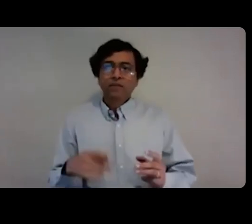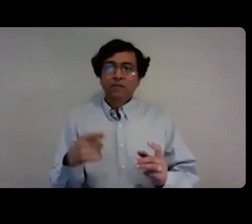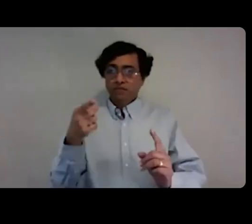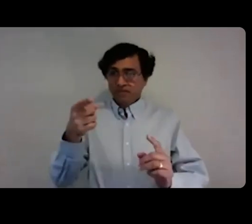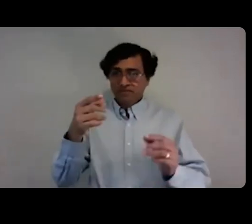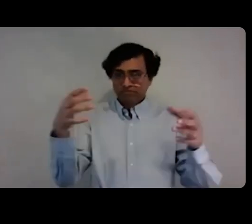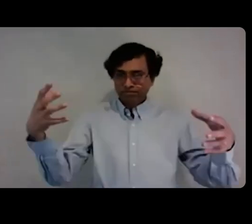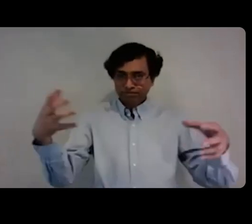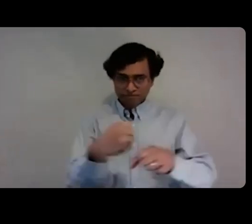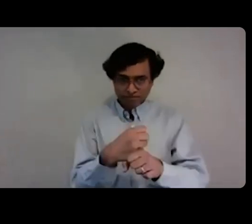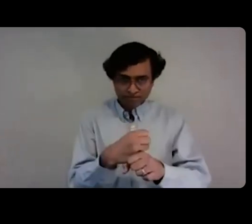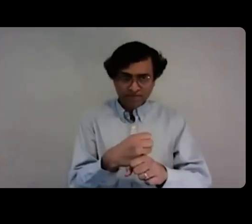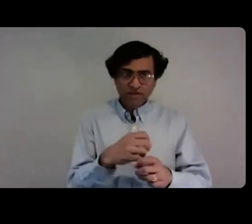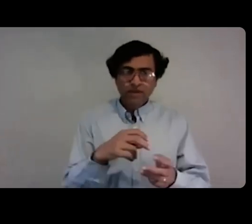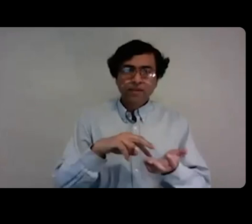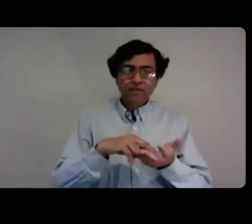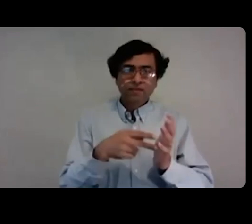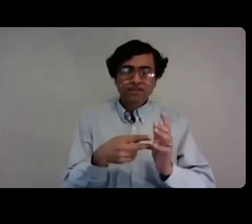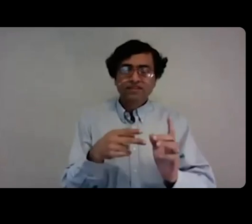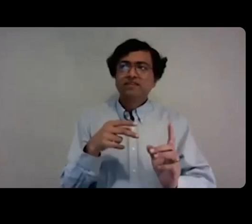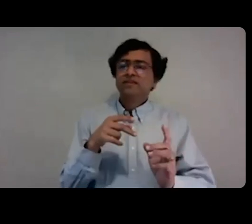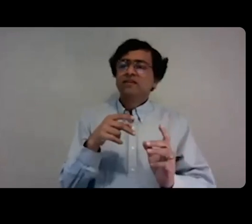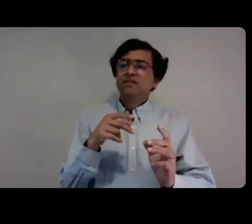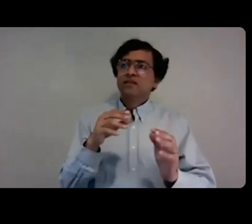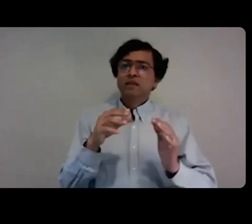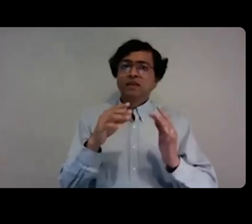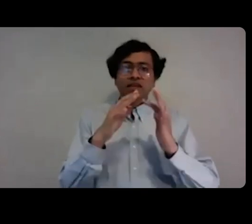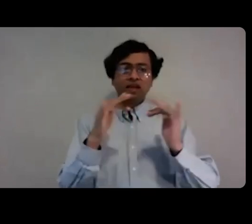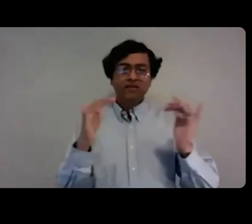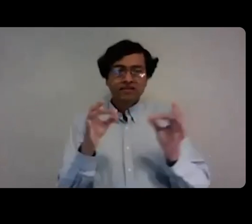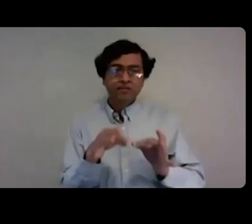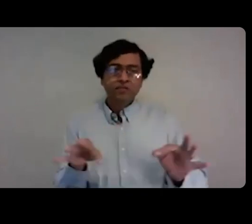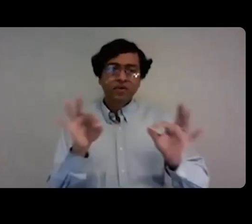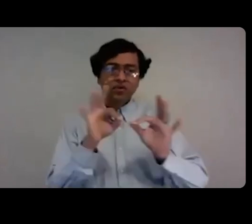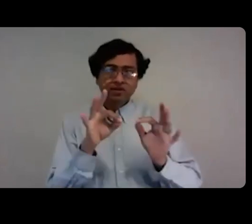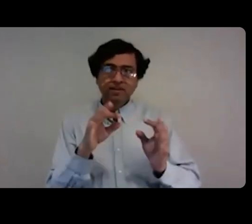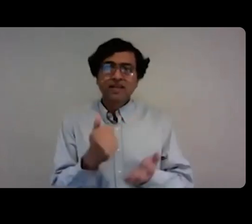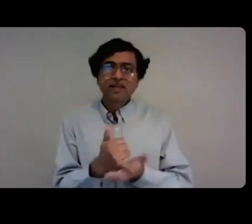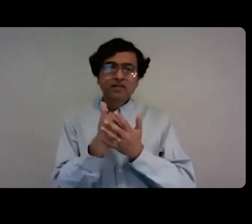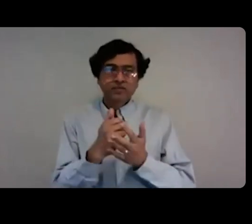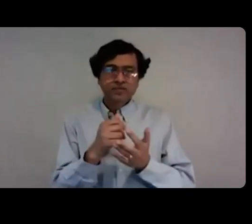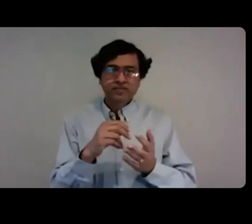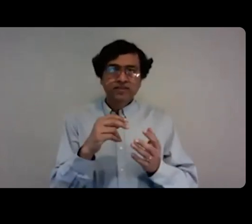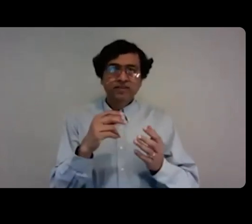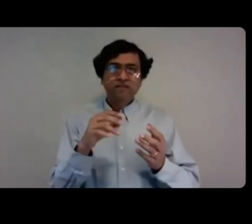When we look at engineering from a couple of different perspectives, what comes